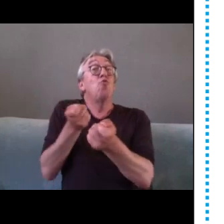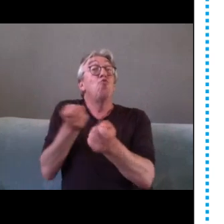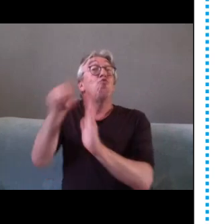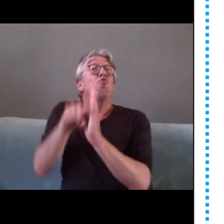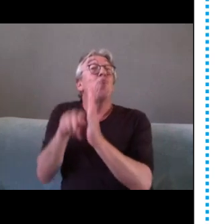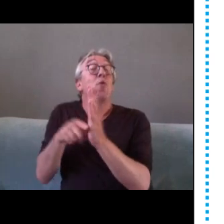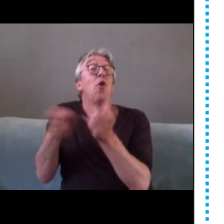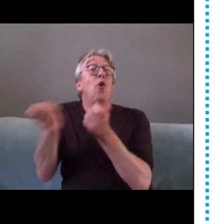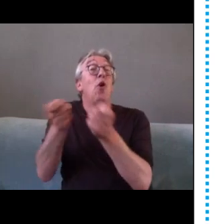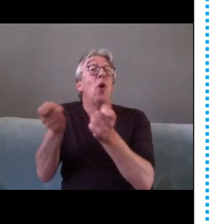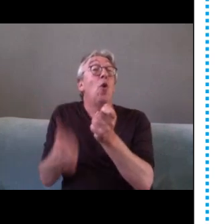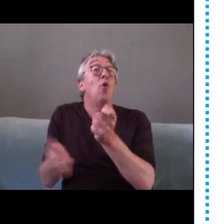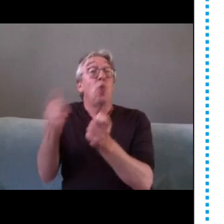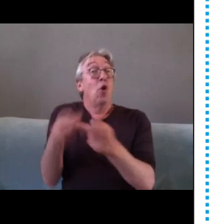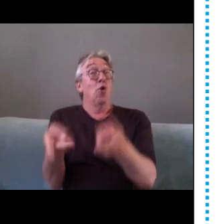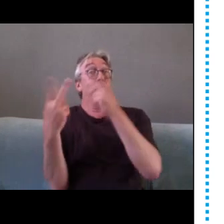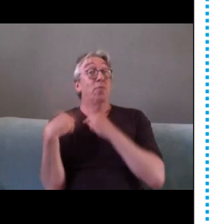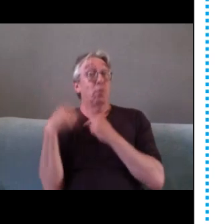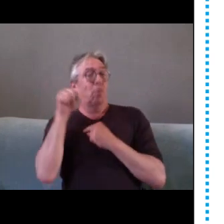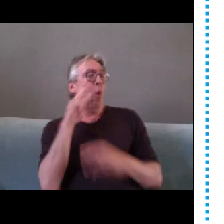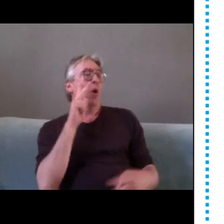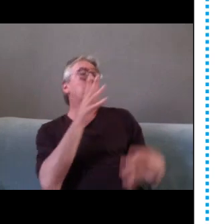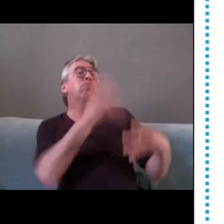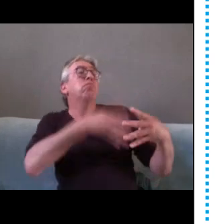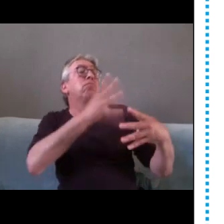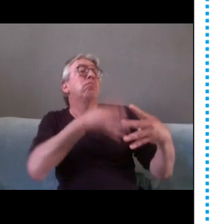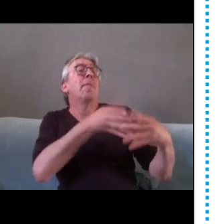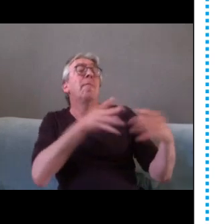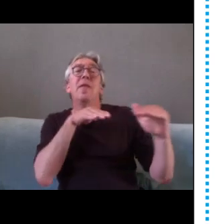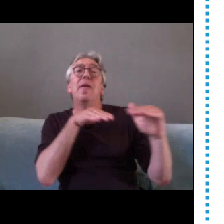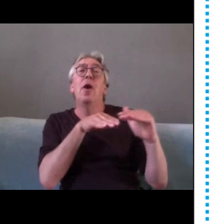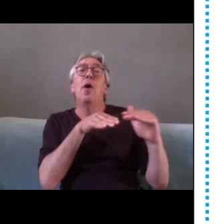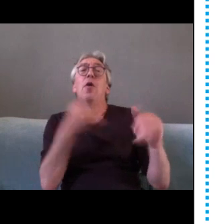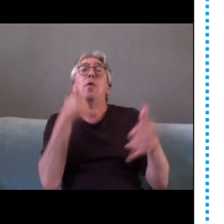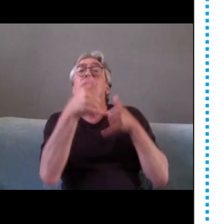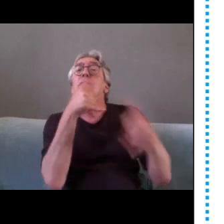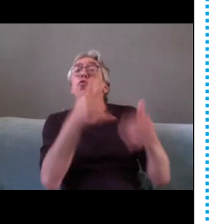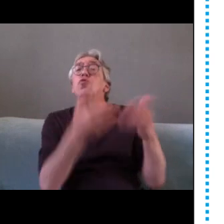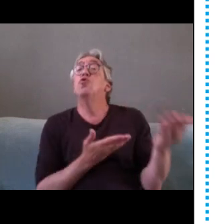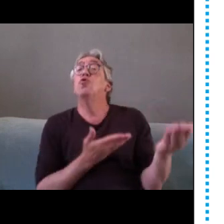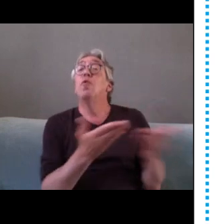of electronic communications services, so that access, equivalent access